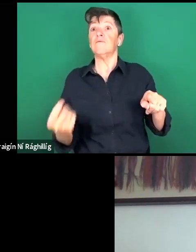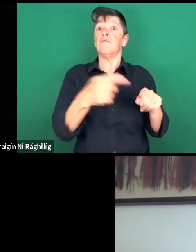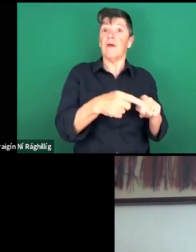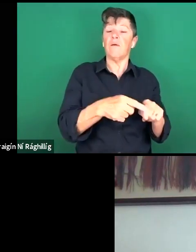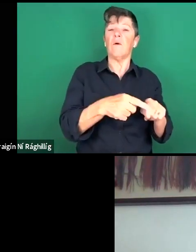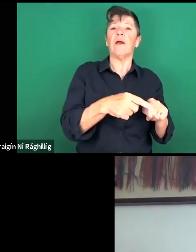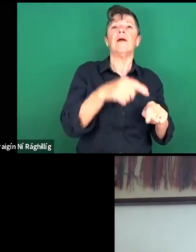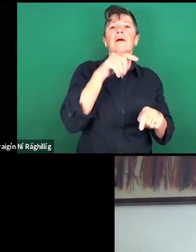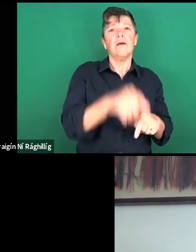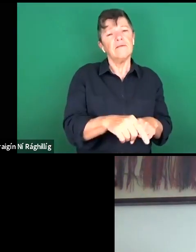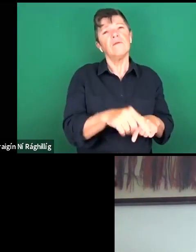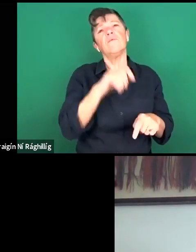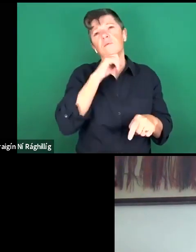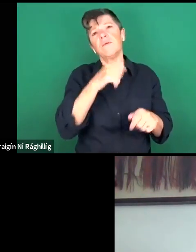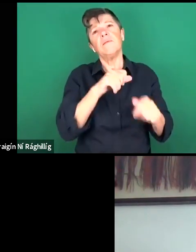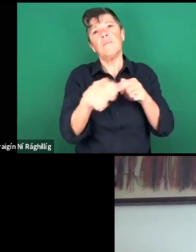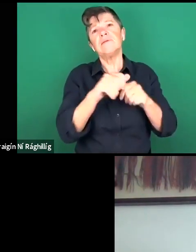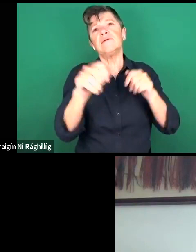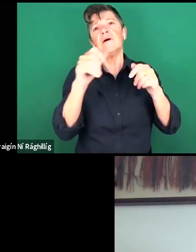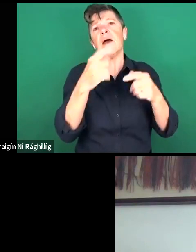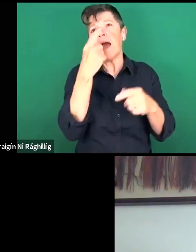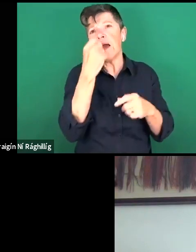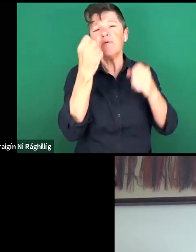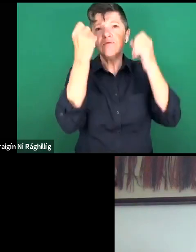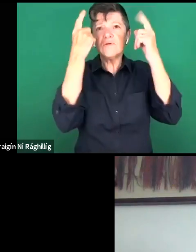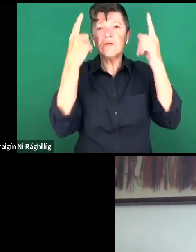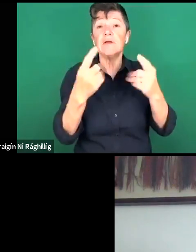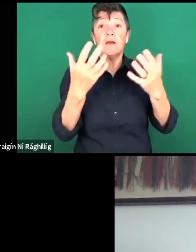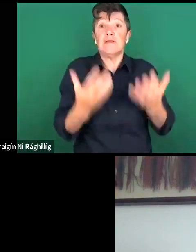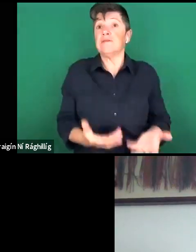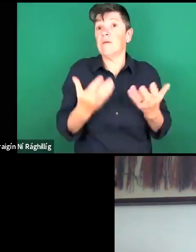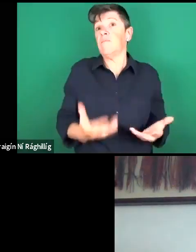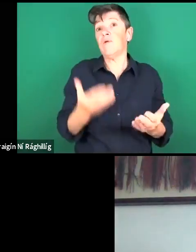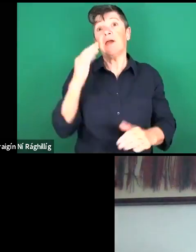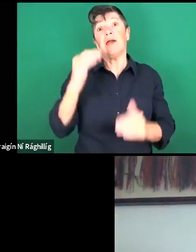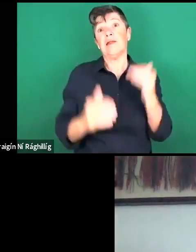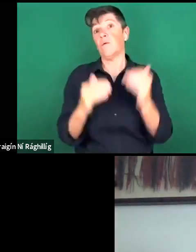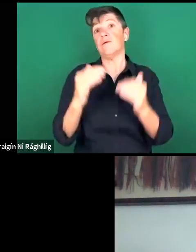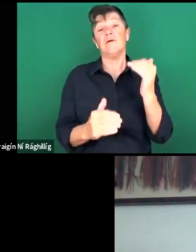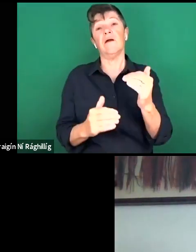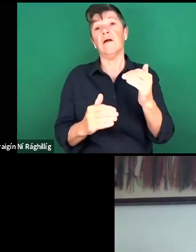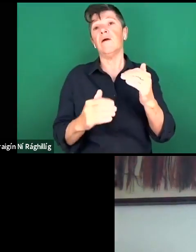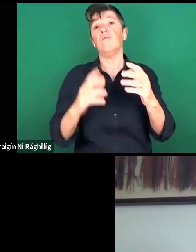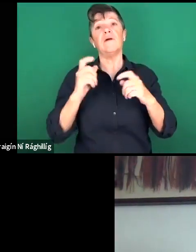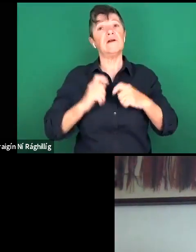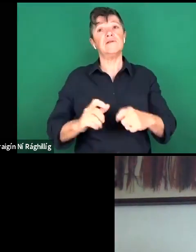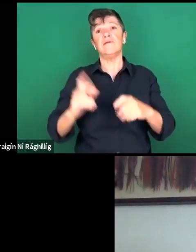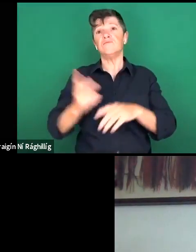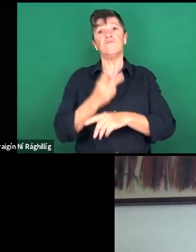is under threat we're concerned about climate change and yet there have